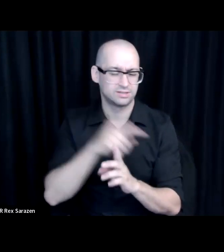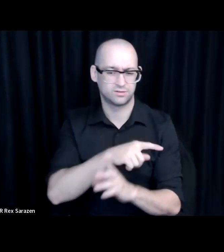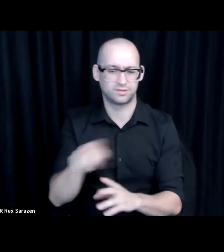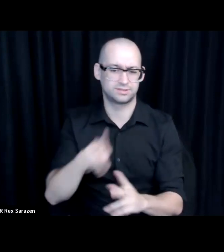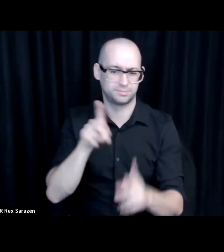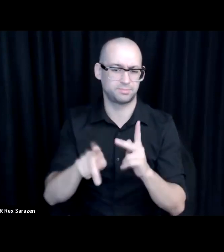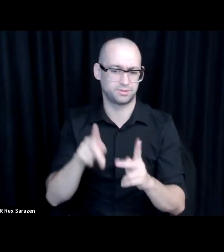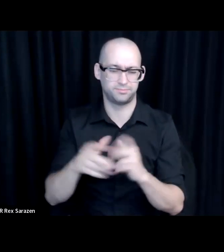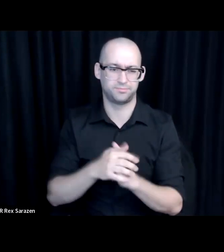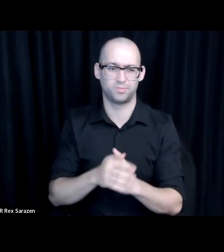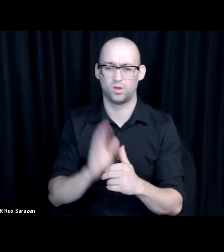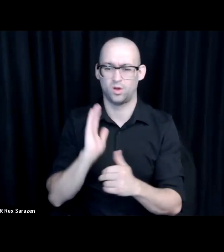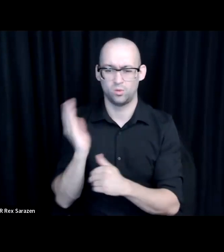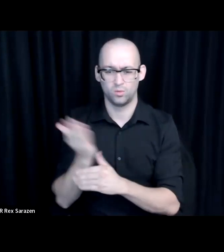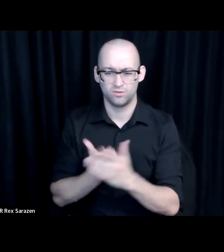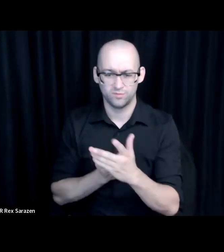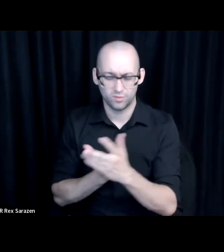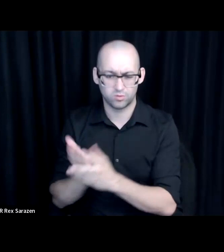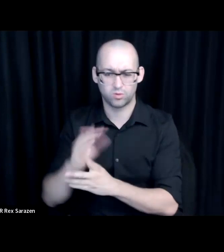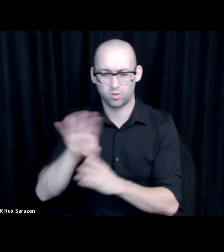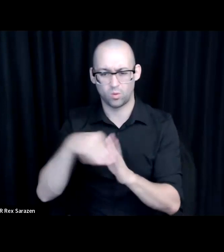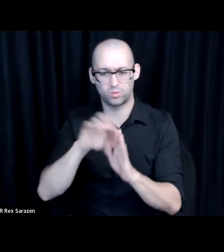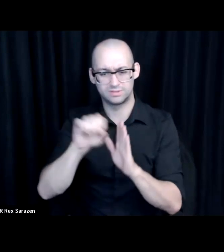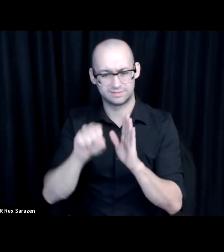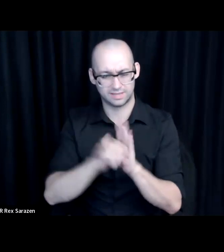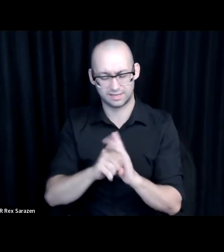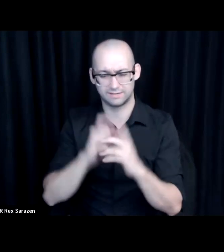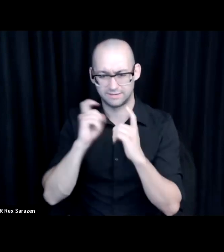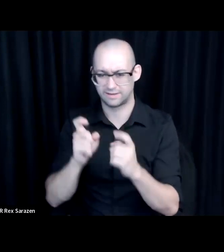gone throughout the State. We've also offered some virtual opportunities which I think can be